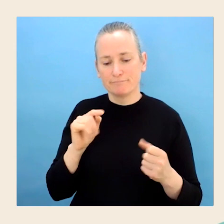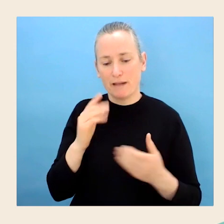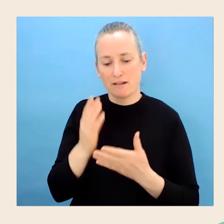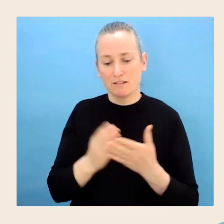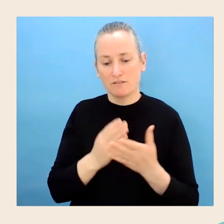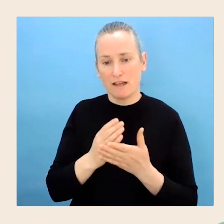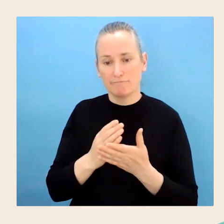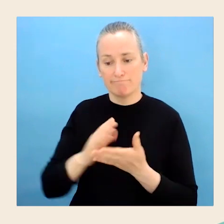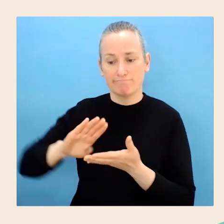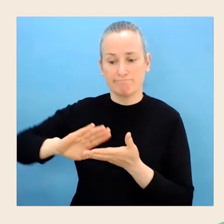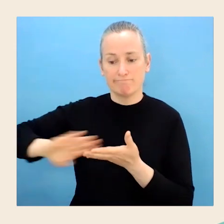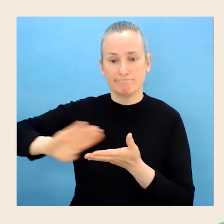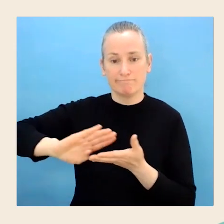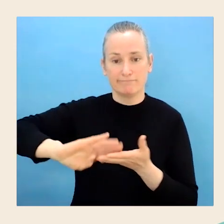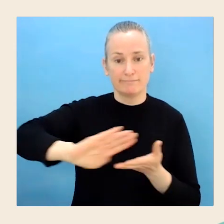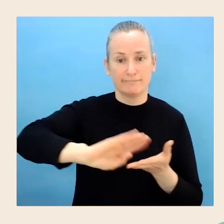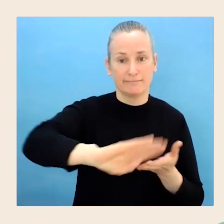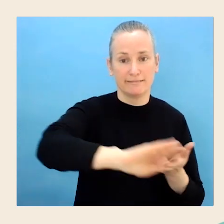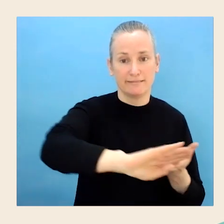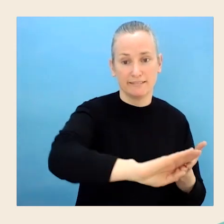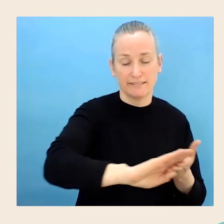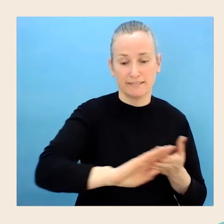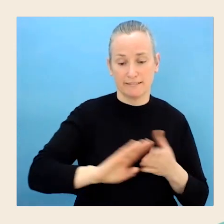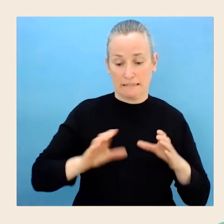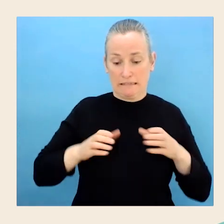the erasure that we deny disabled people of colour